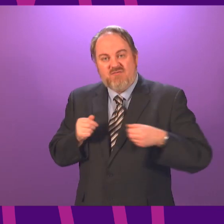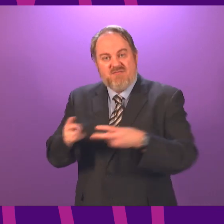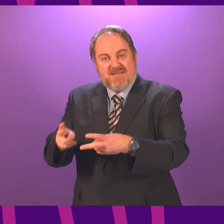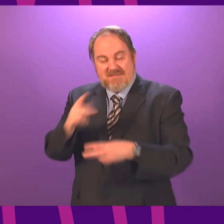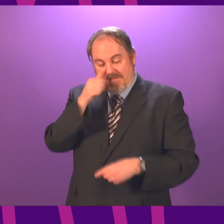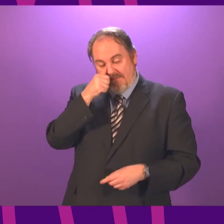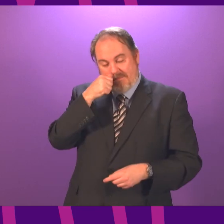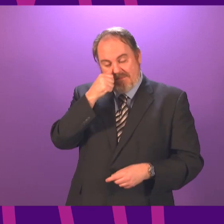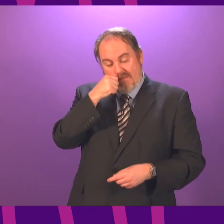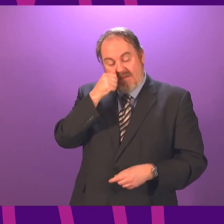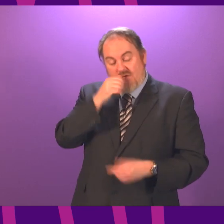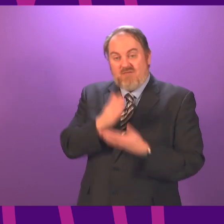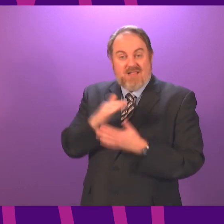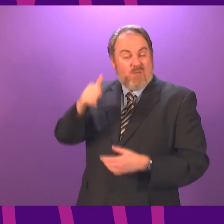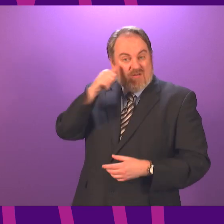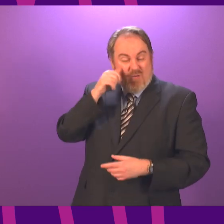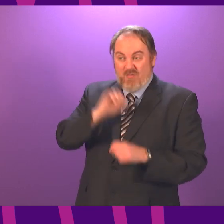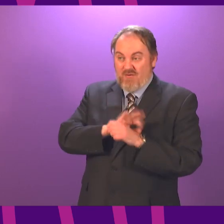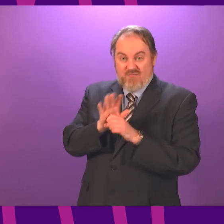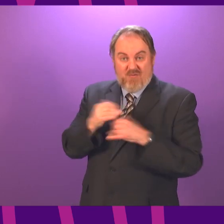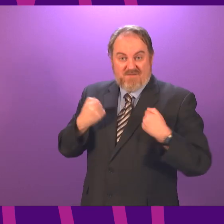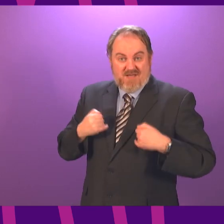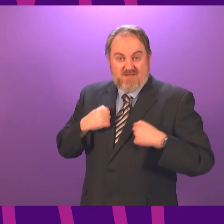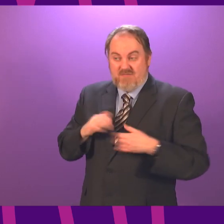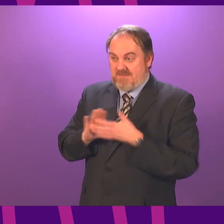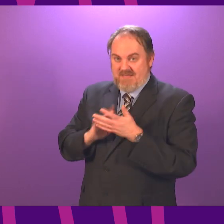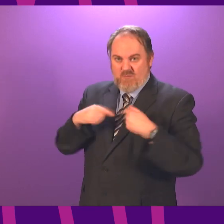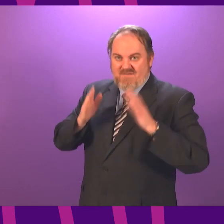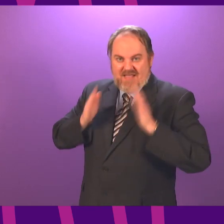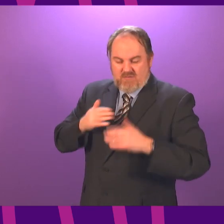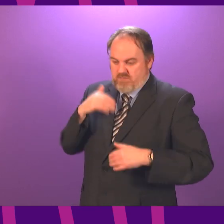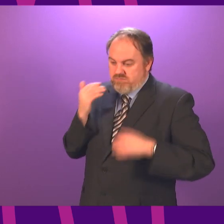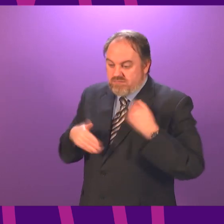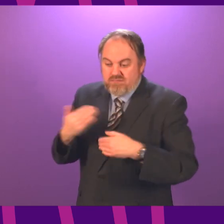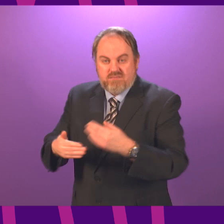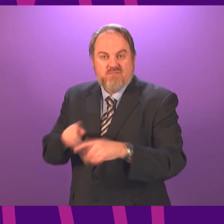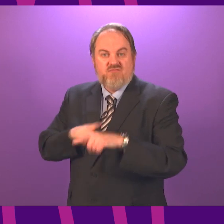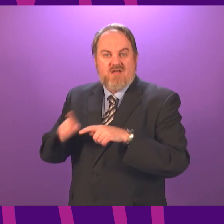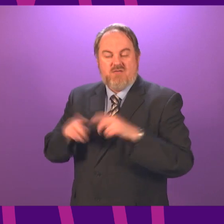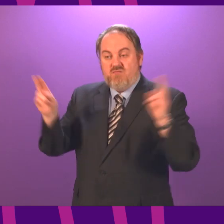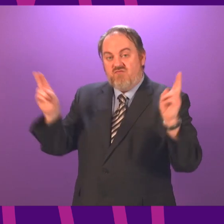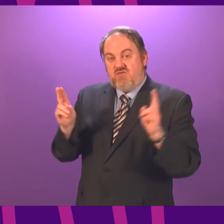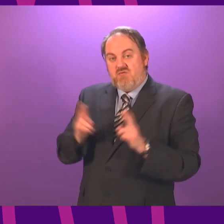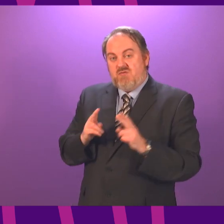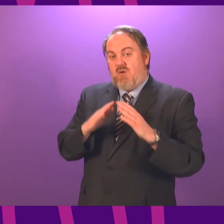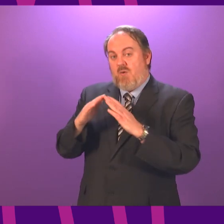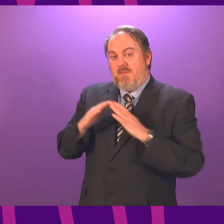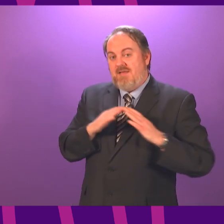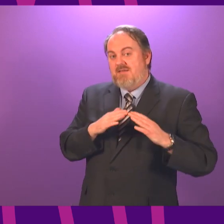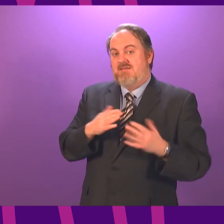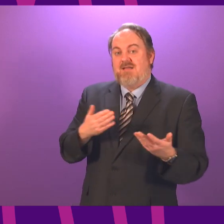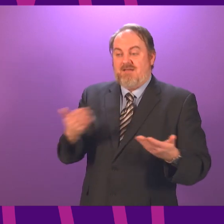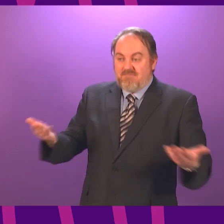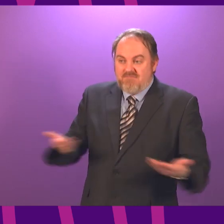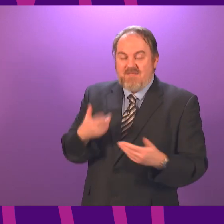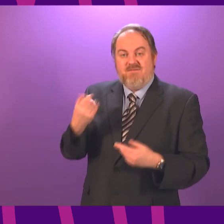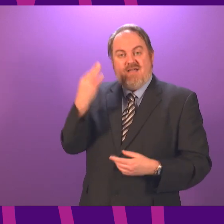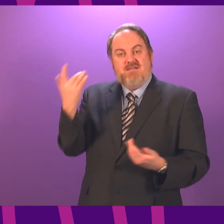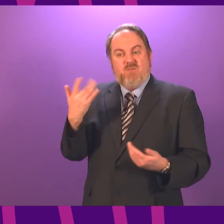pandemic, we will need to have that firm focus, and the recommendations of the homelessness